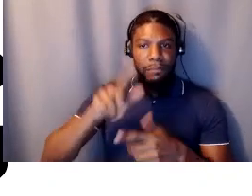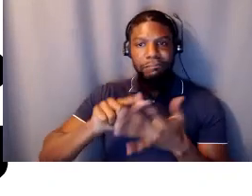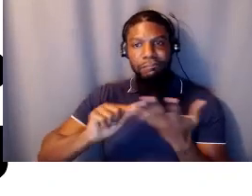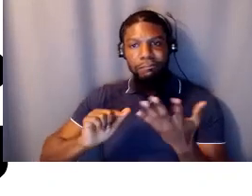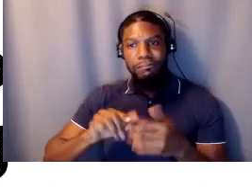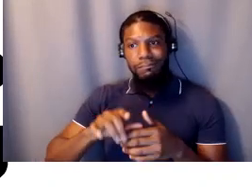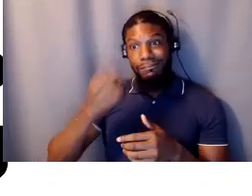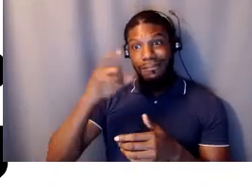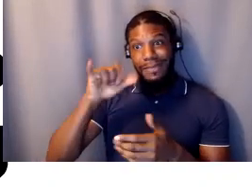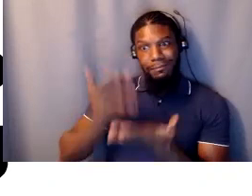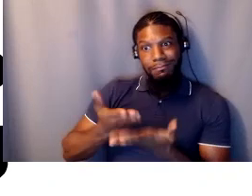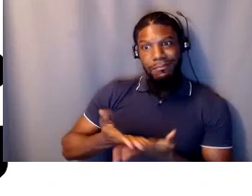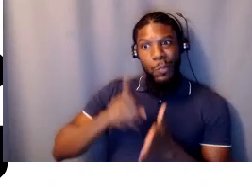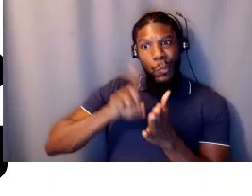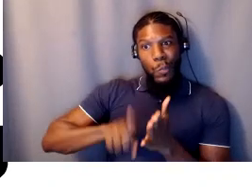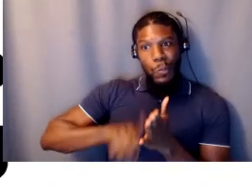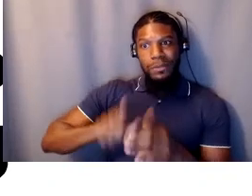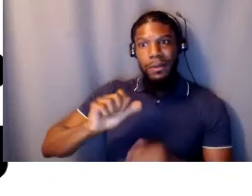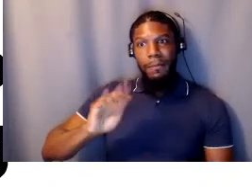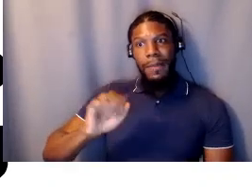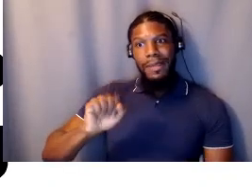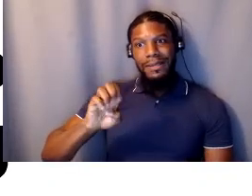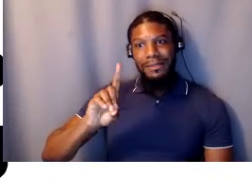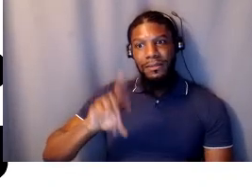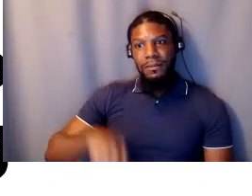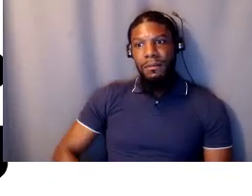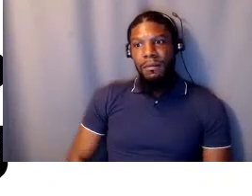It reduces pressure on tutors and writers to have to respond right away,